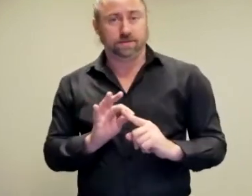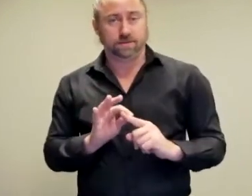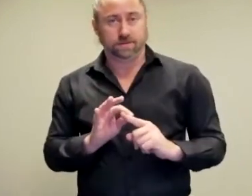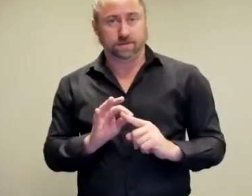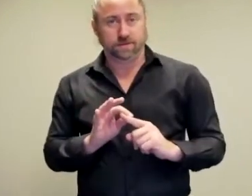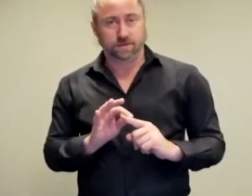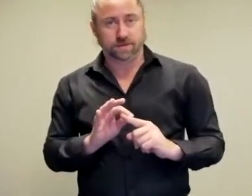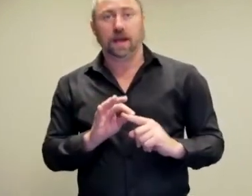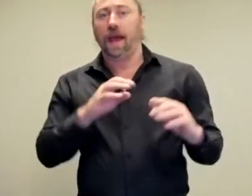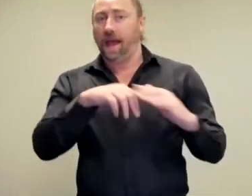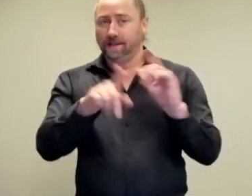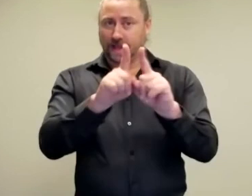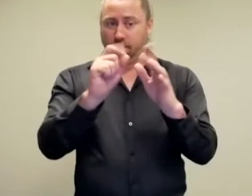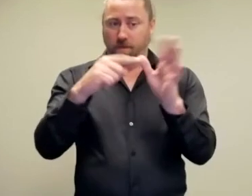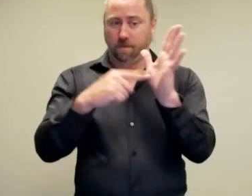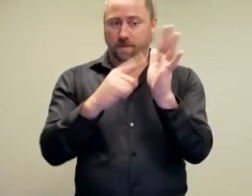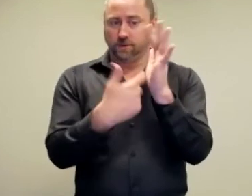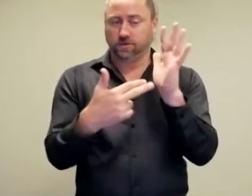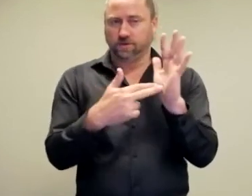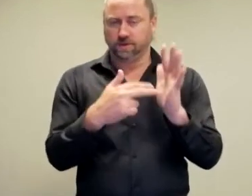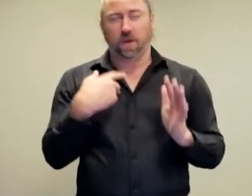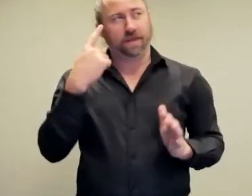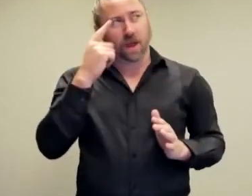within that same pattern. So I think I was able to get about